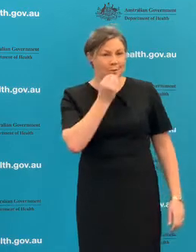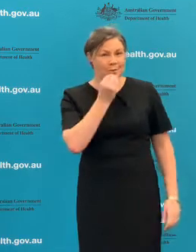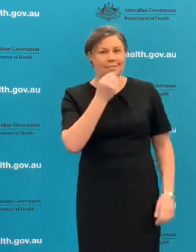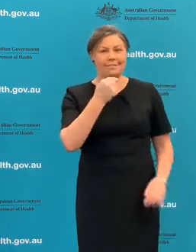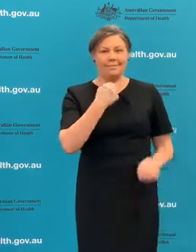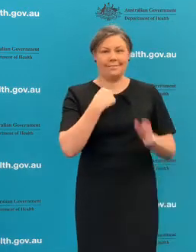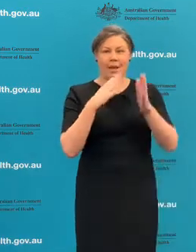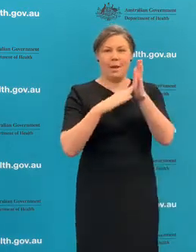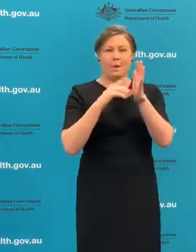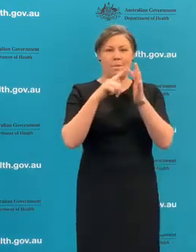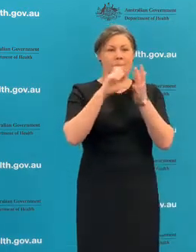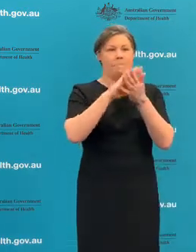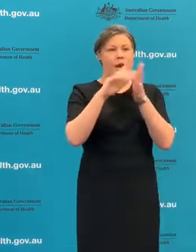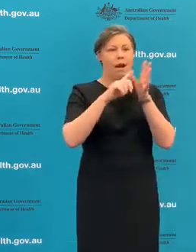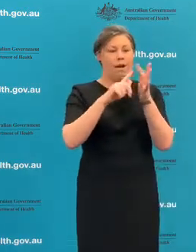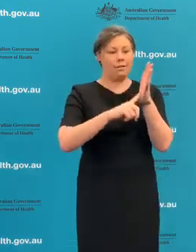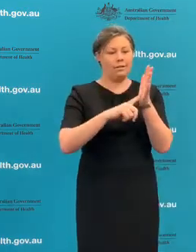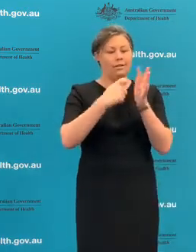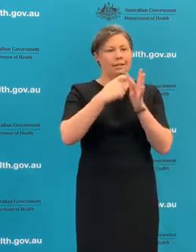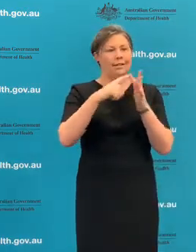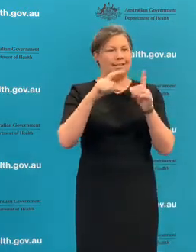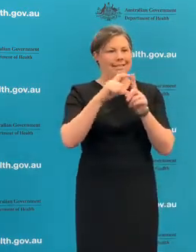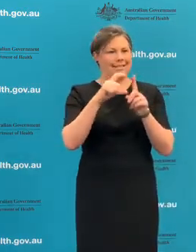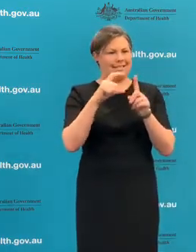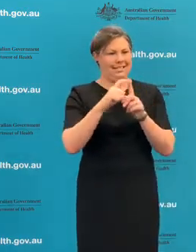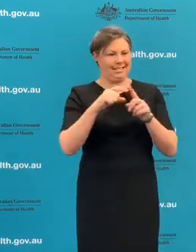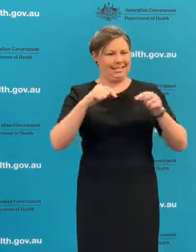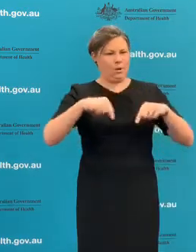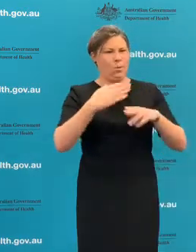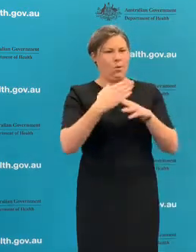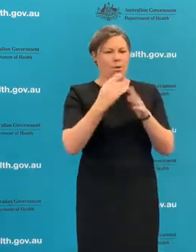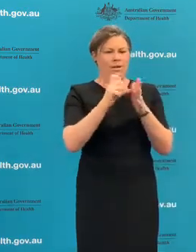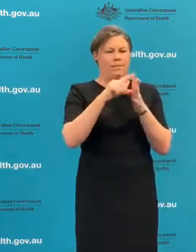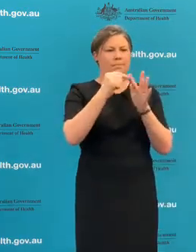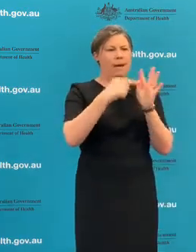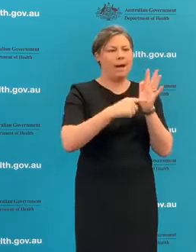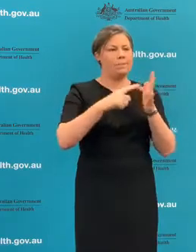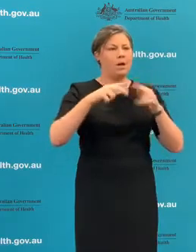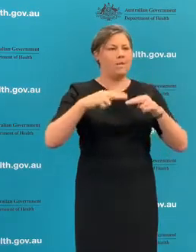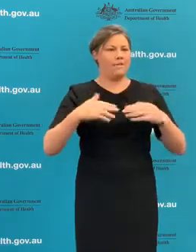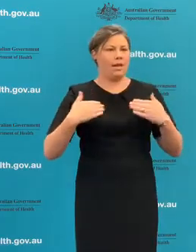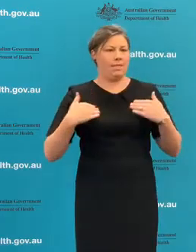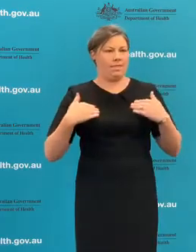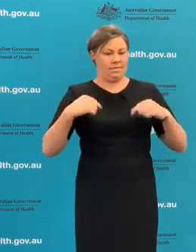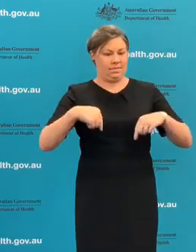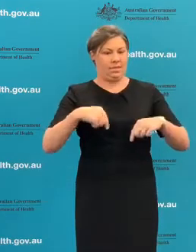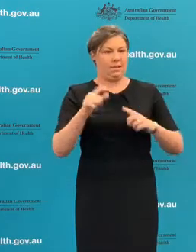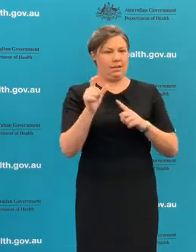Professor Michael Kidd, Deputy Chief Medical Officer here at the Department of Health in Canberra. This is the national update with figures